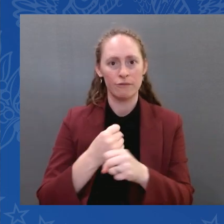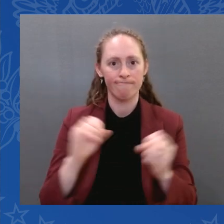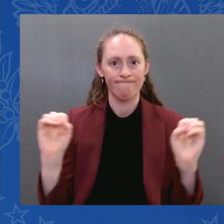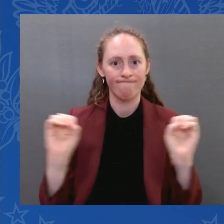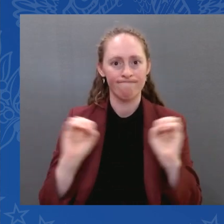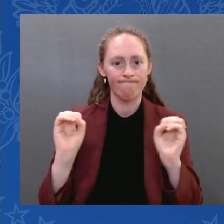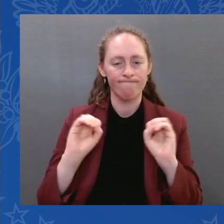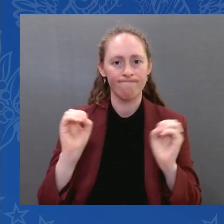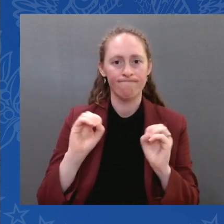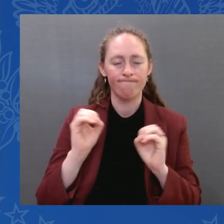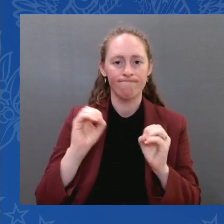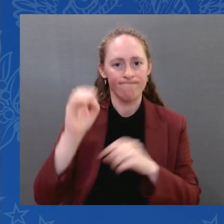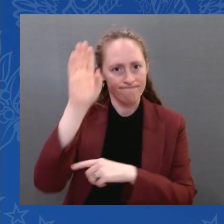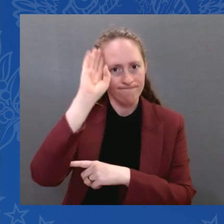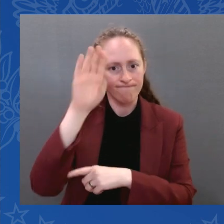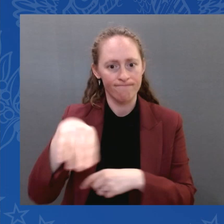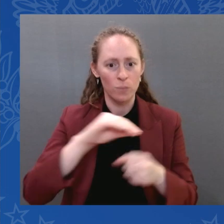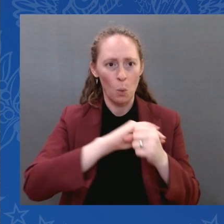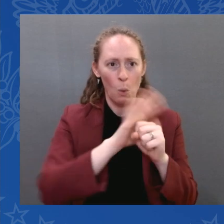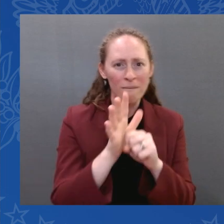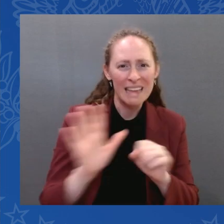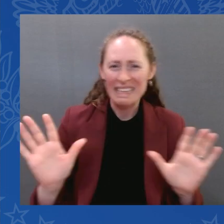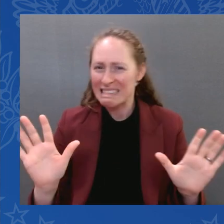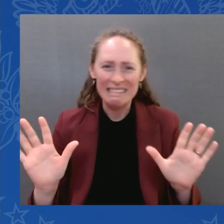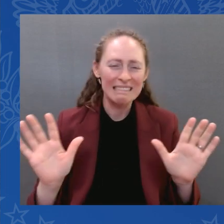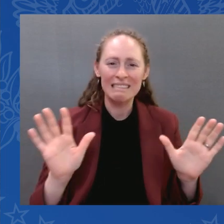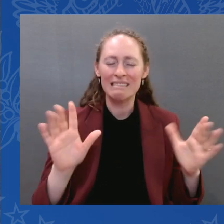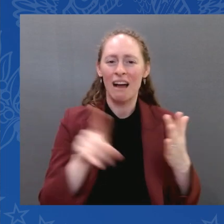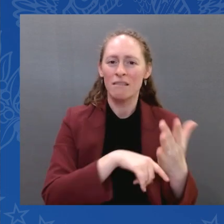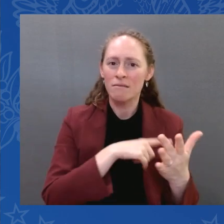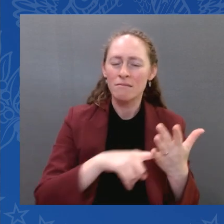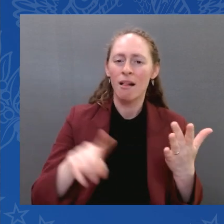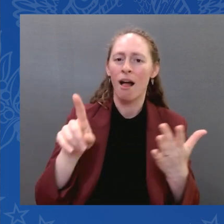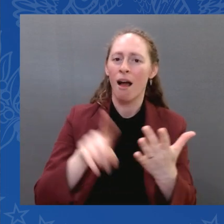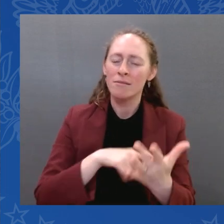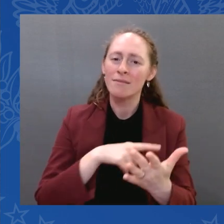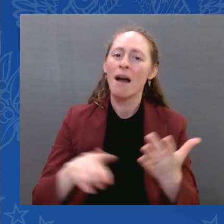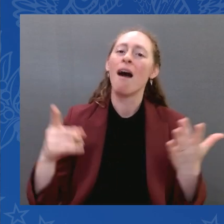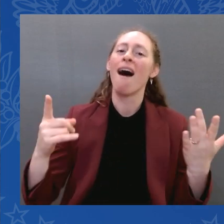And, you know, folks, one of the things that the Vice President and I talk about once in a while